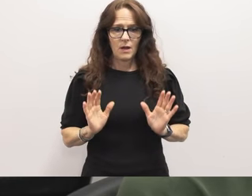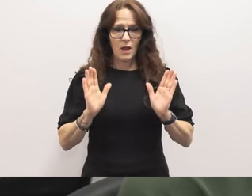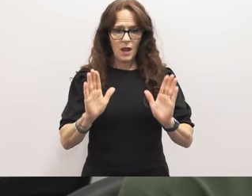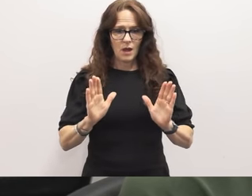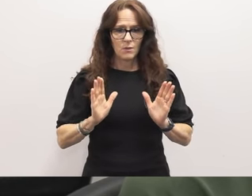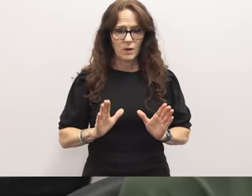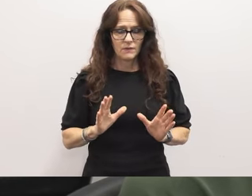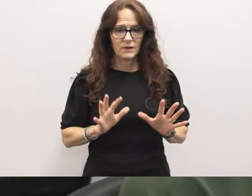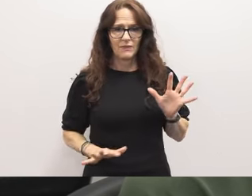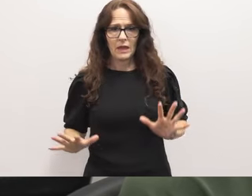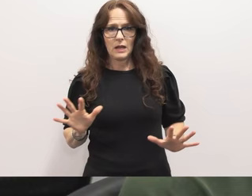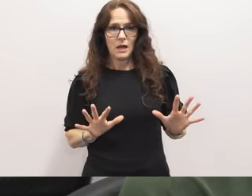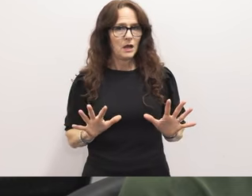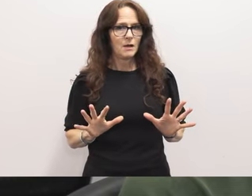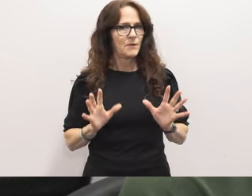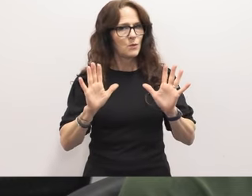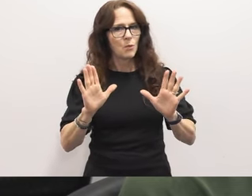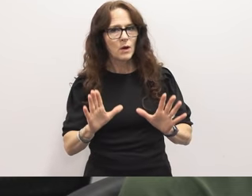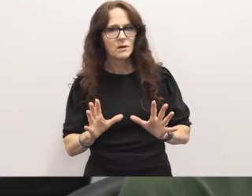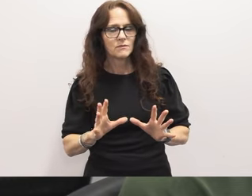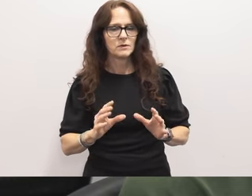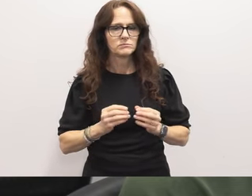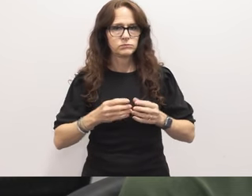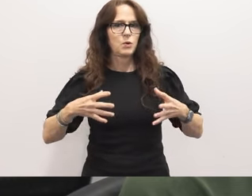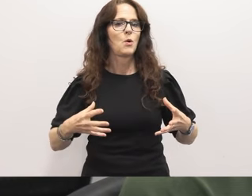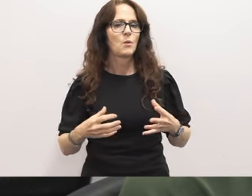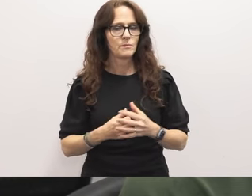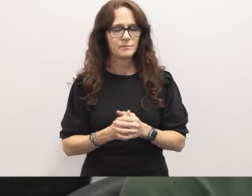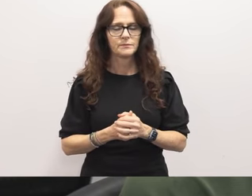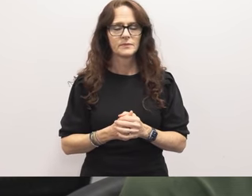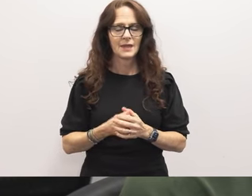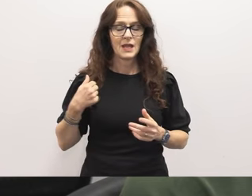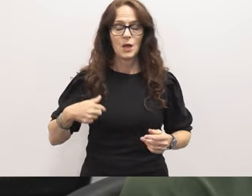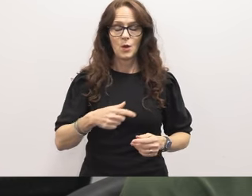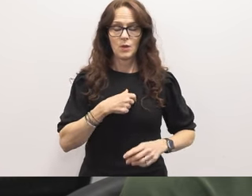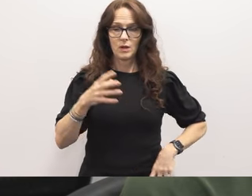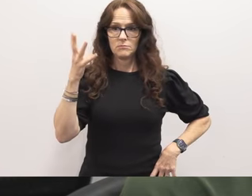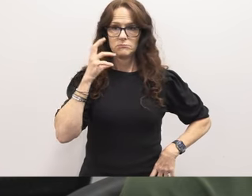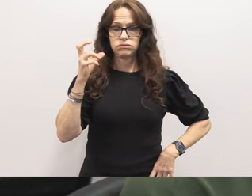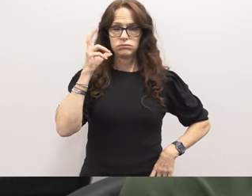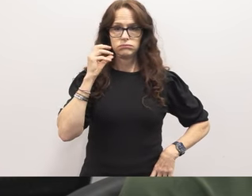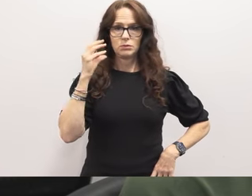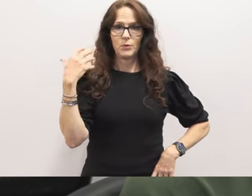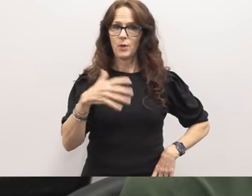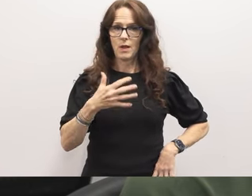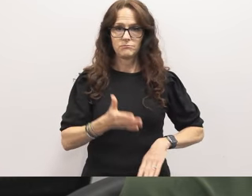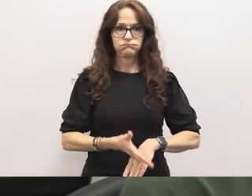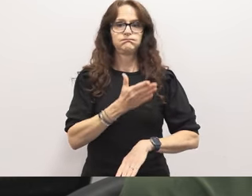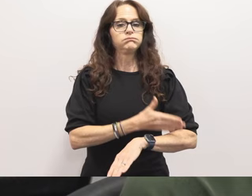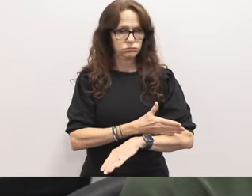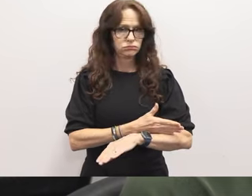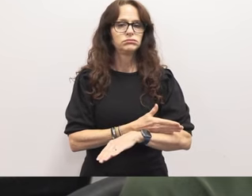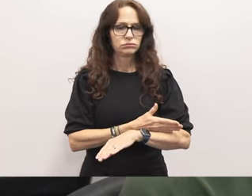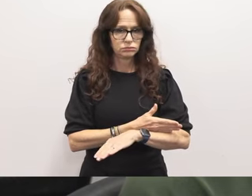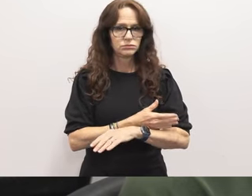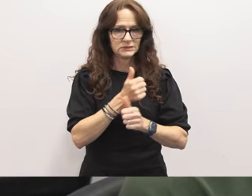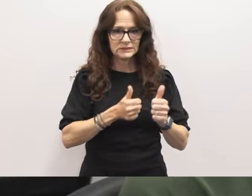because I think we all came out of that better. I wanted to kinda, as I handed off to him,